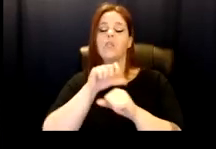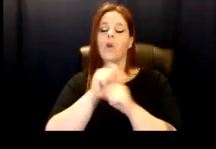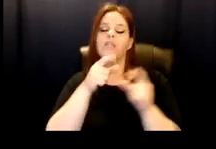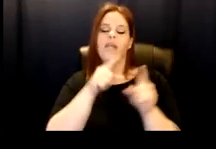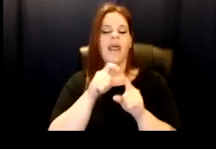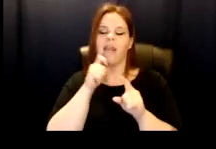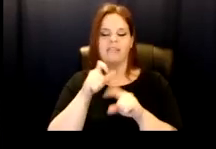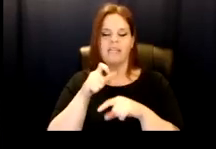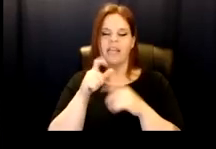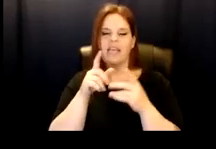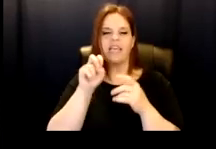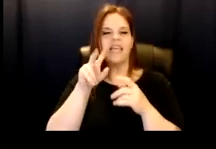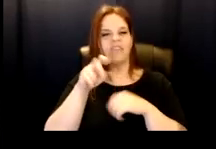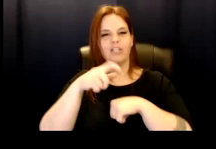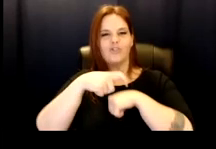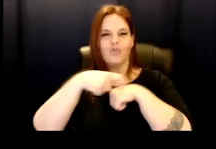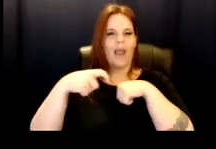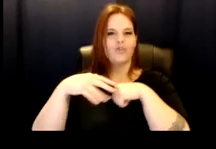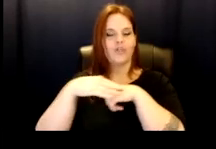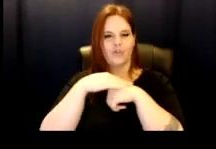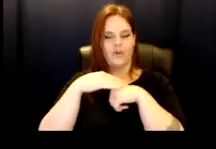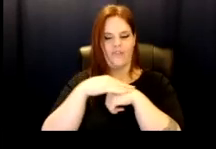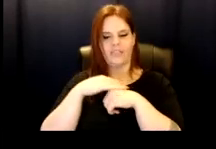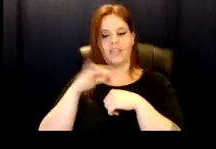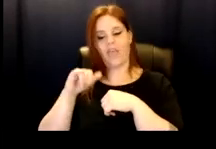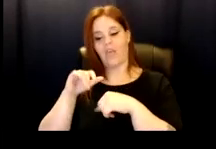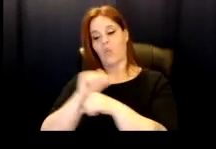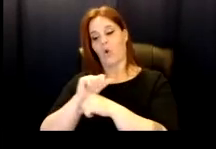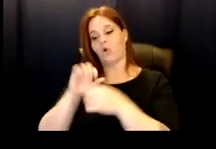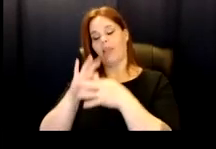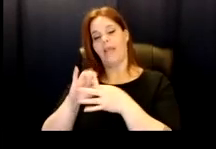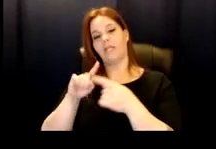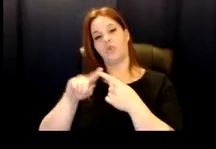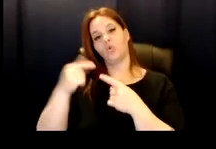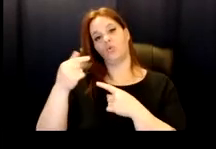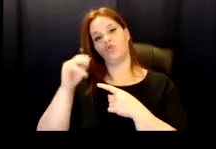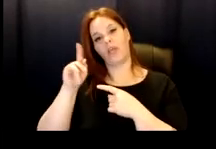in the same way that work on gender and race have when it comes to algorithmic bias. We